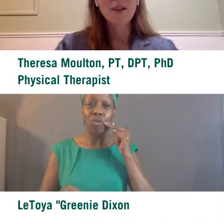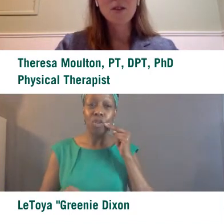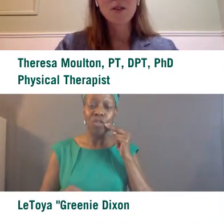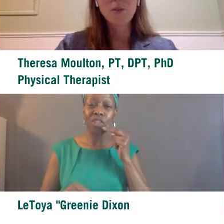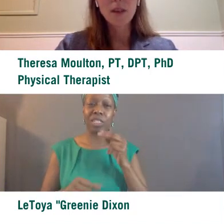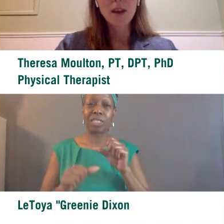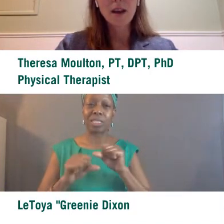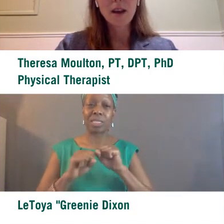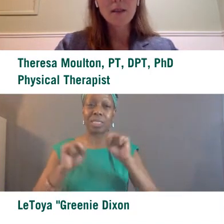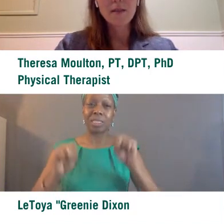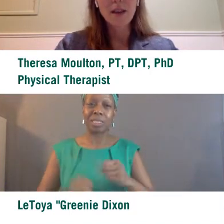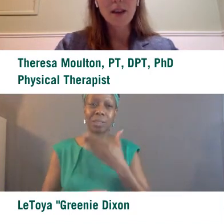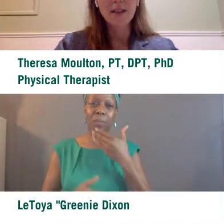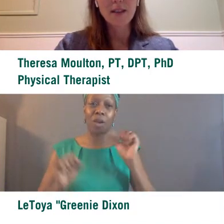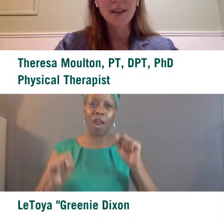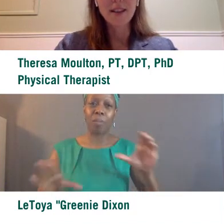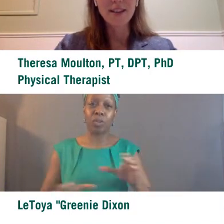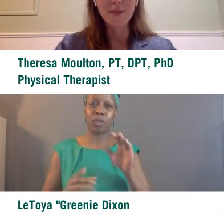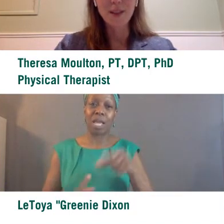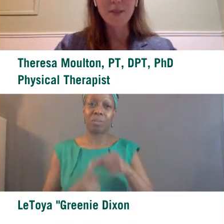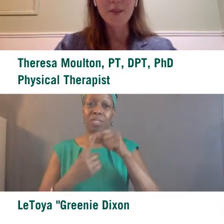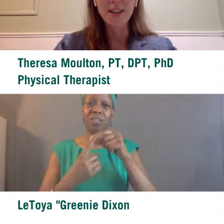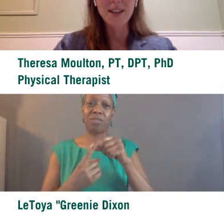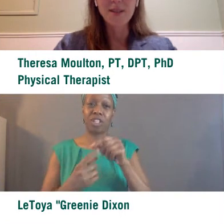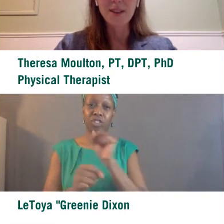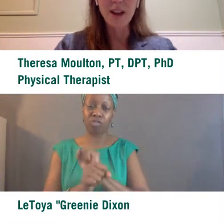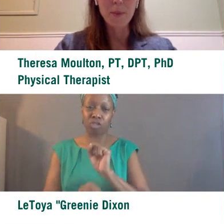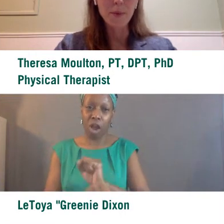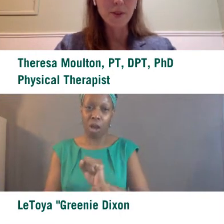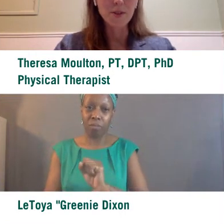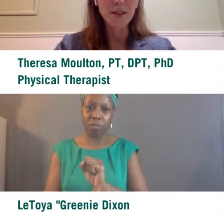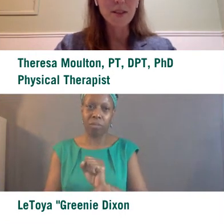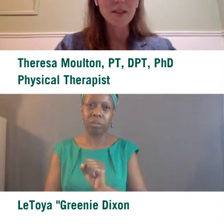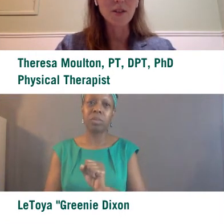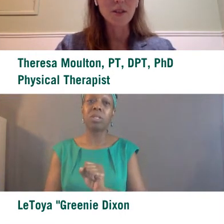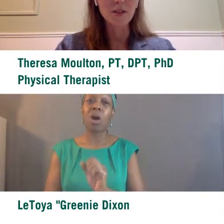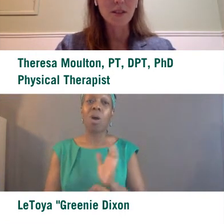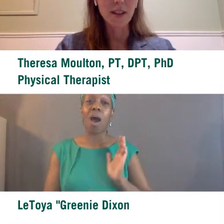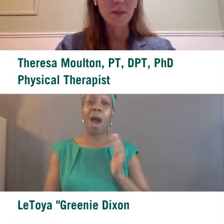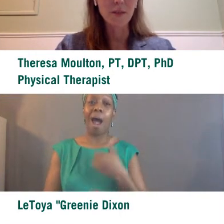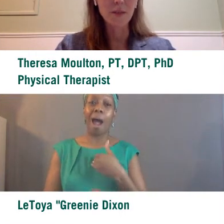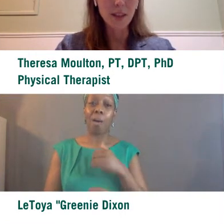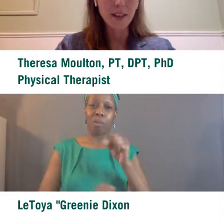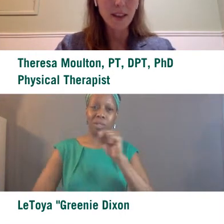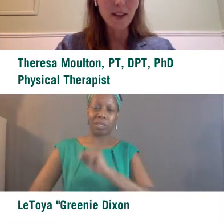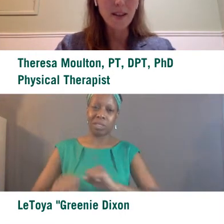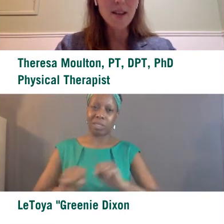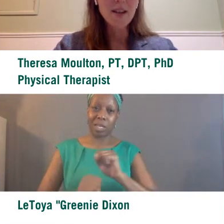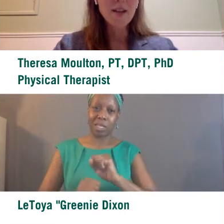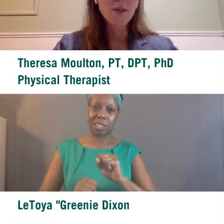And so we have as a scientific community different opportunities to kind of look at that